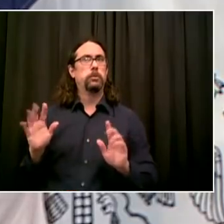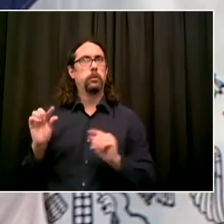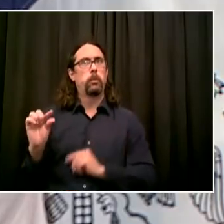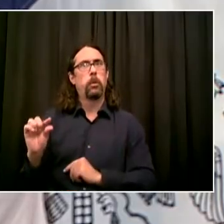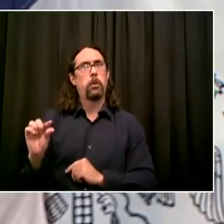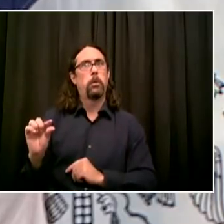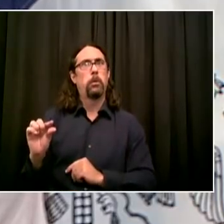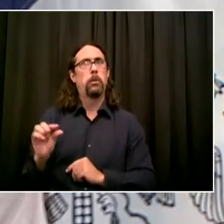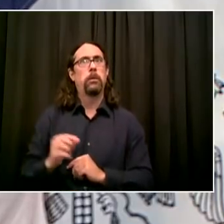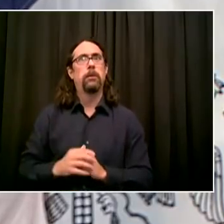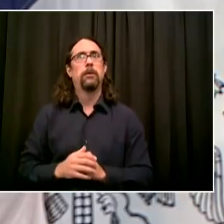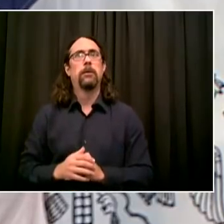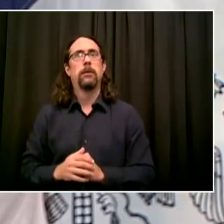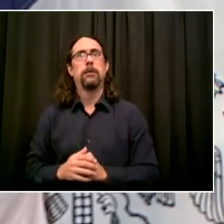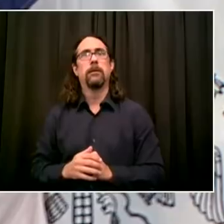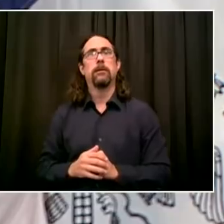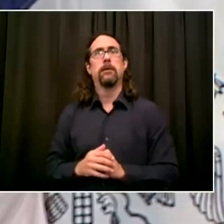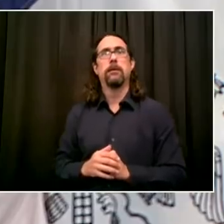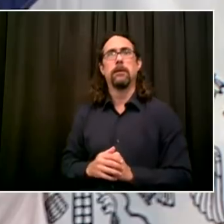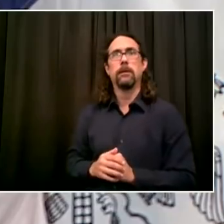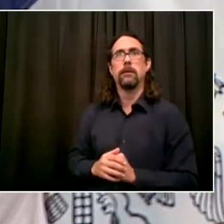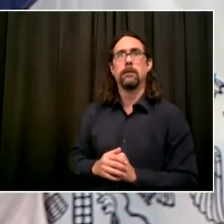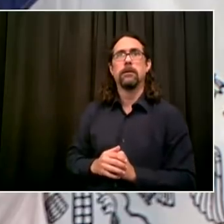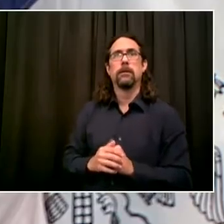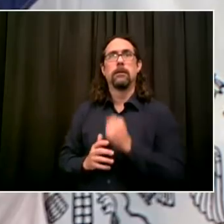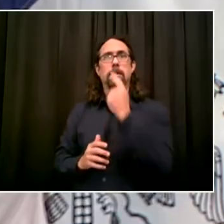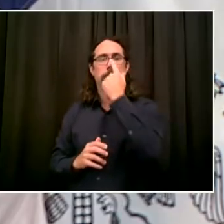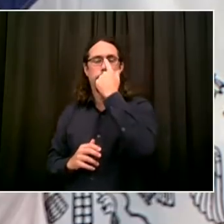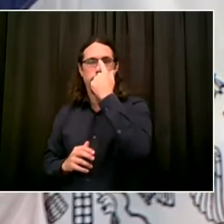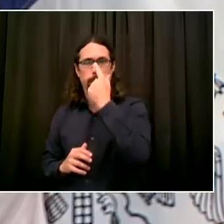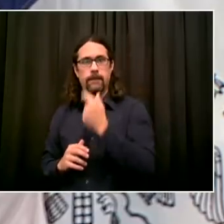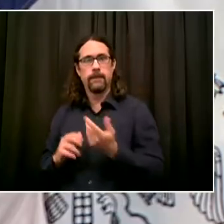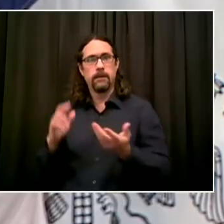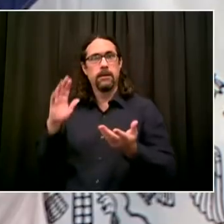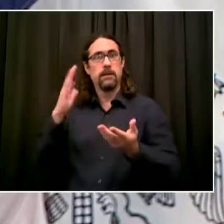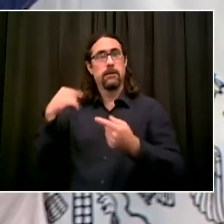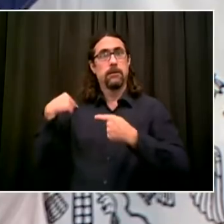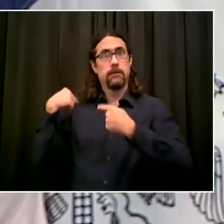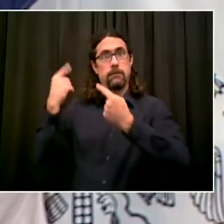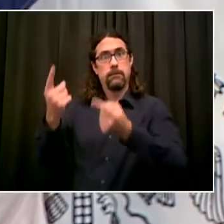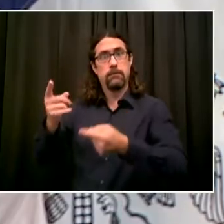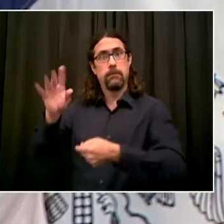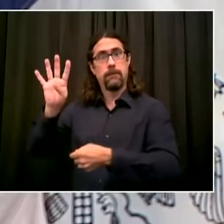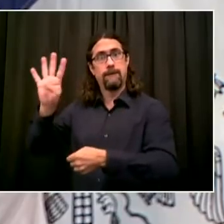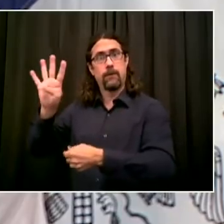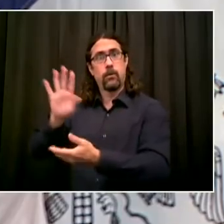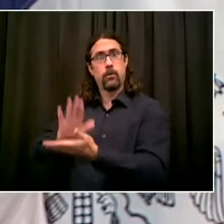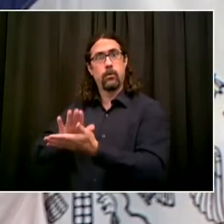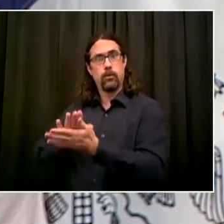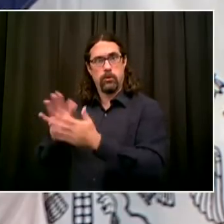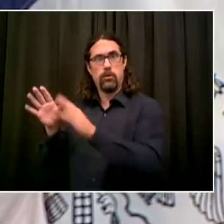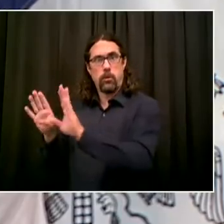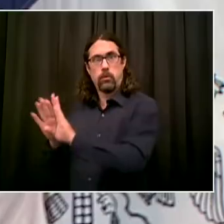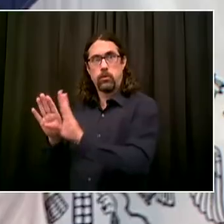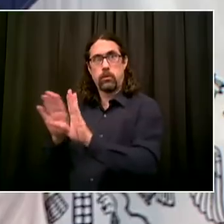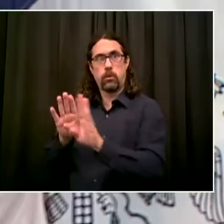4YESHIVAS THAT HAD TO BE OCLSED WITHIN THESE ZIP CODES. MONITORING BY THE DEPARTMENT OF ALHETHAC RS OS